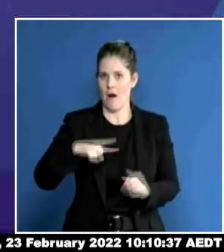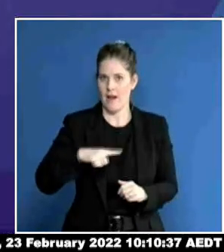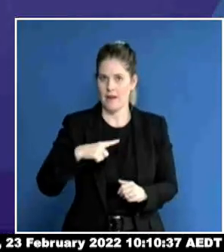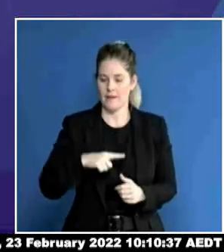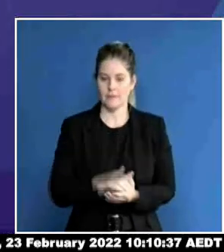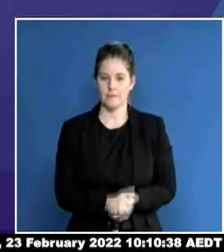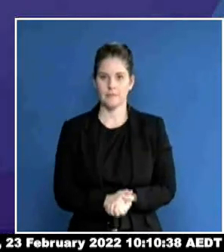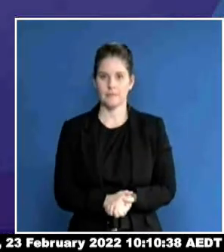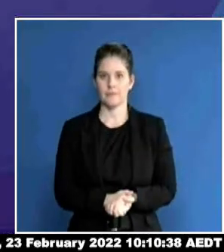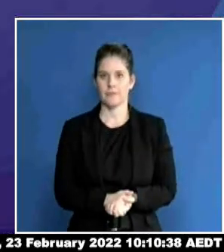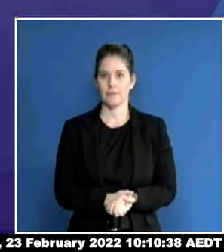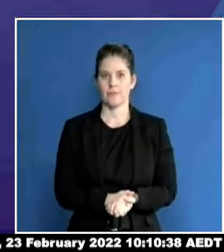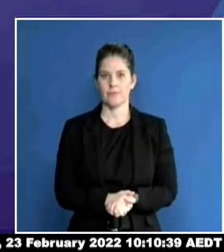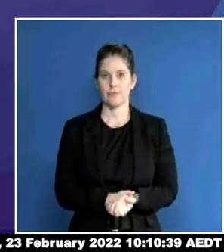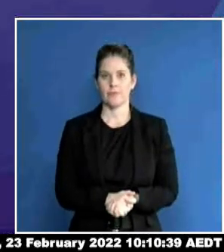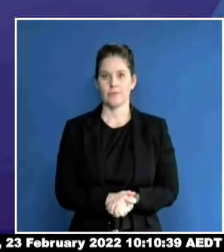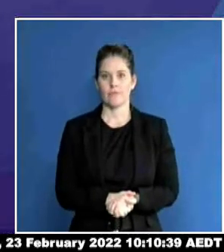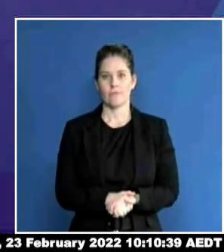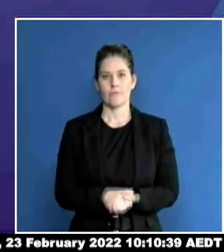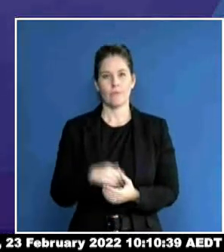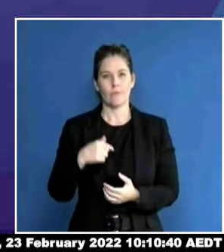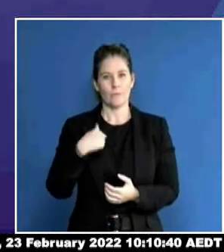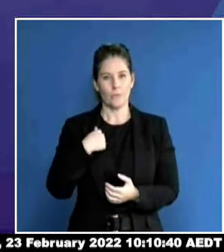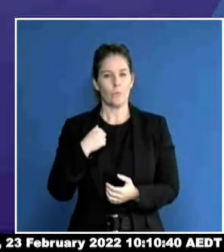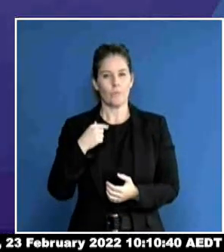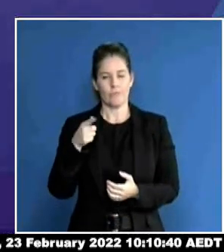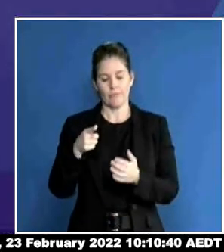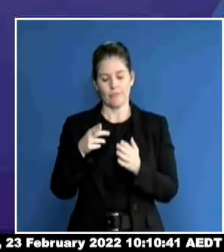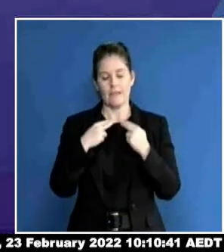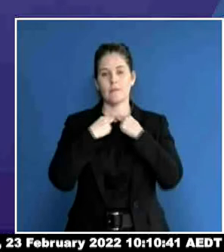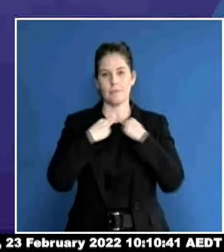which Ms Eastman will provide details, will consider a number of broad themes.